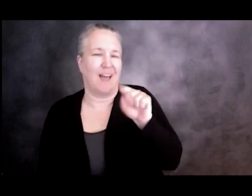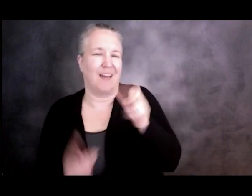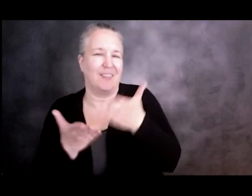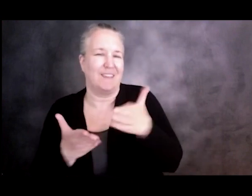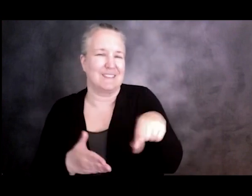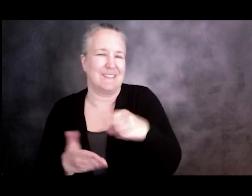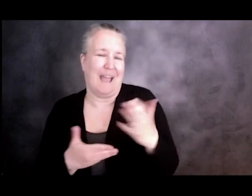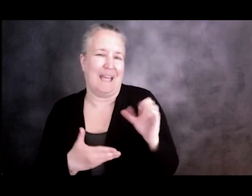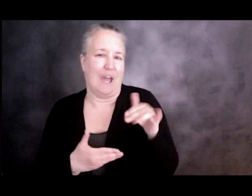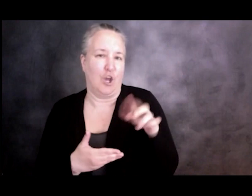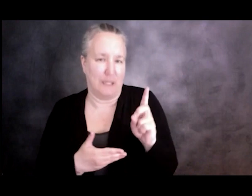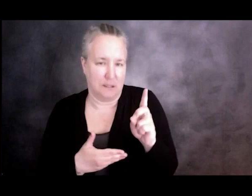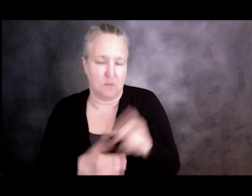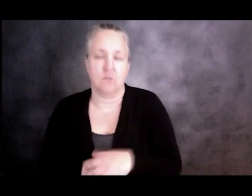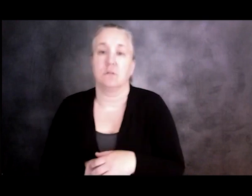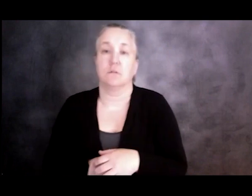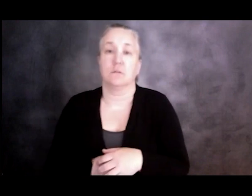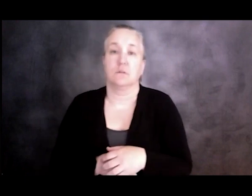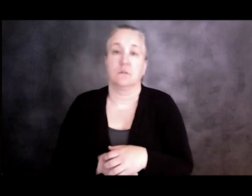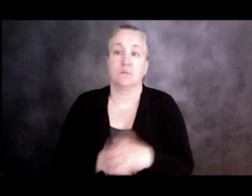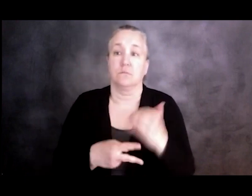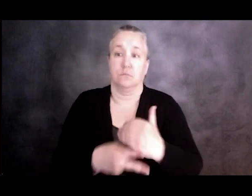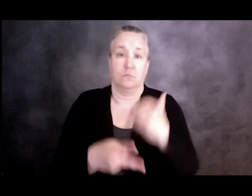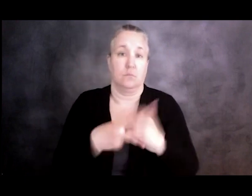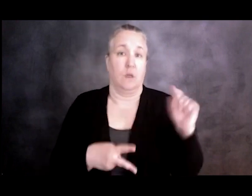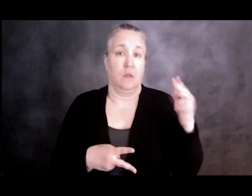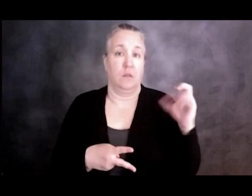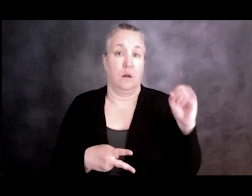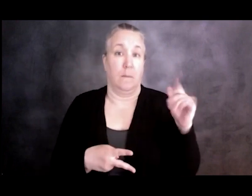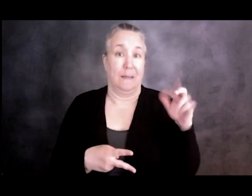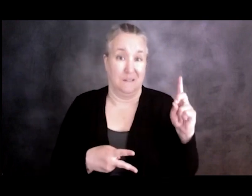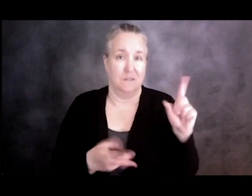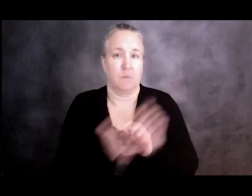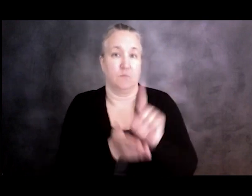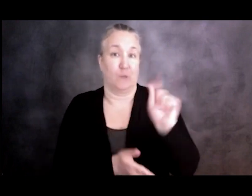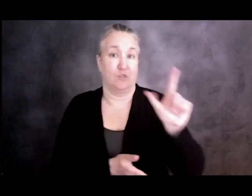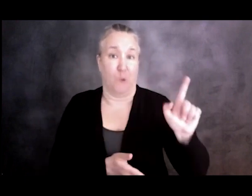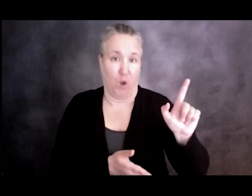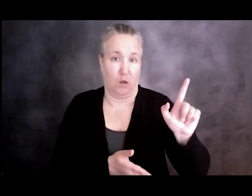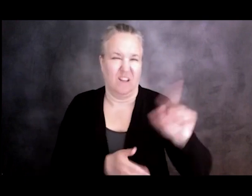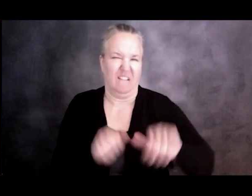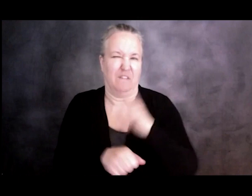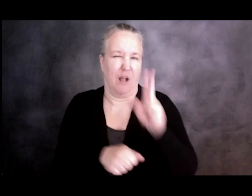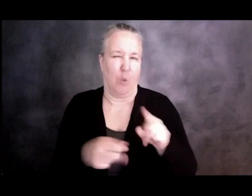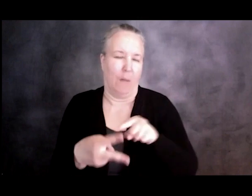The Committed, the long-awaited follow-up to The Sympathizer, was published in 2021 and has been called a masterwork